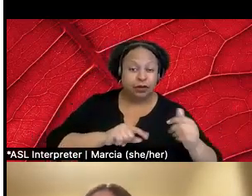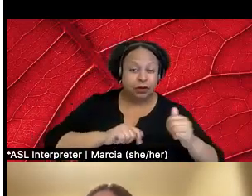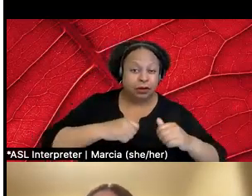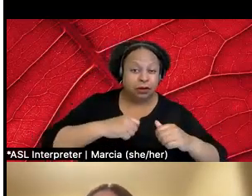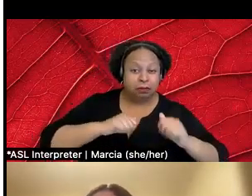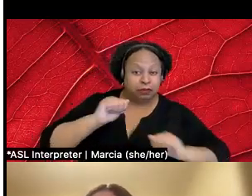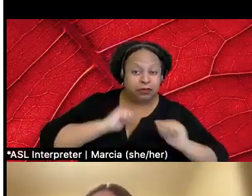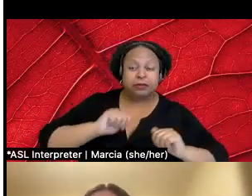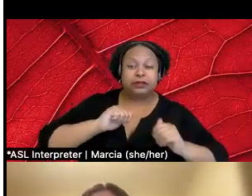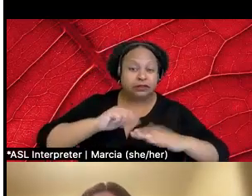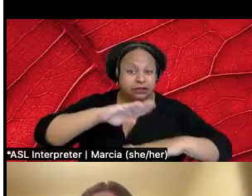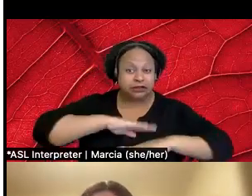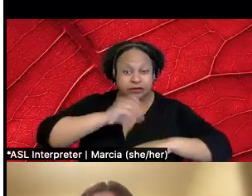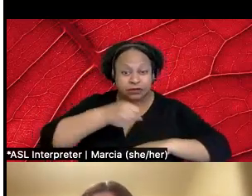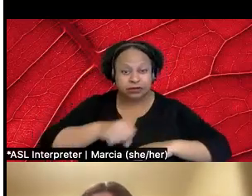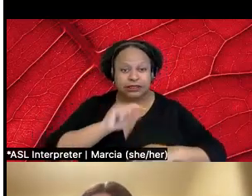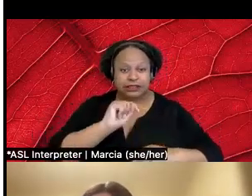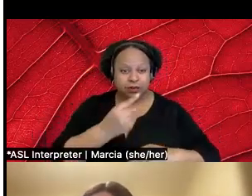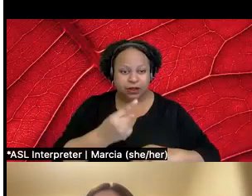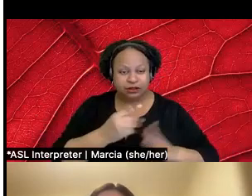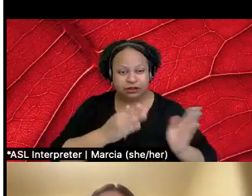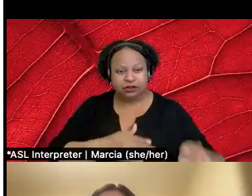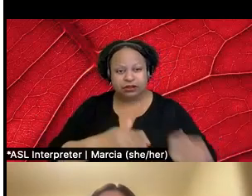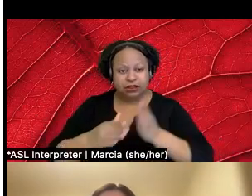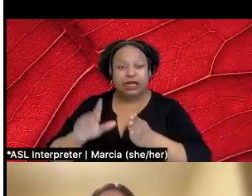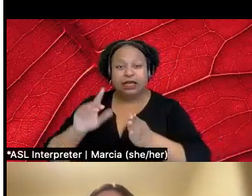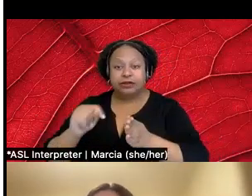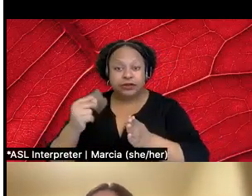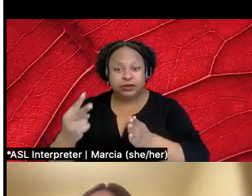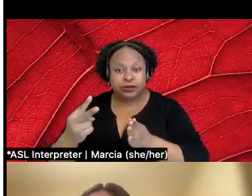And then there's scores after the intervention or accommodation, which is T2.